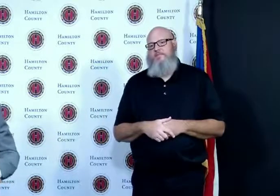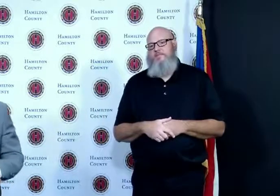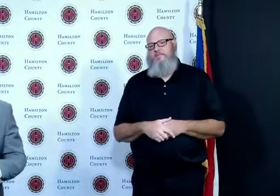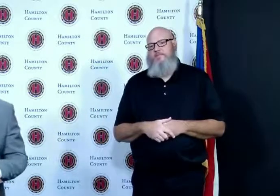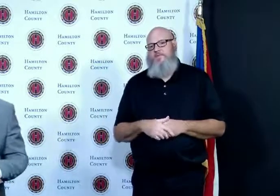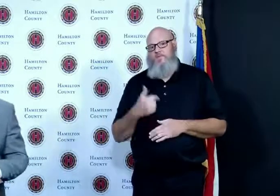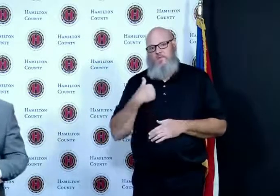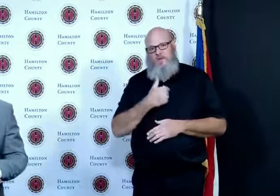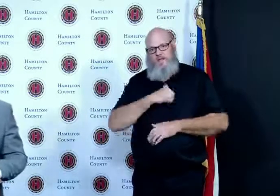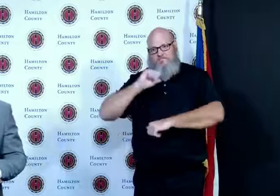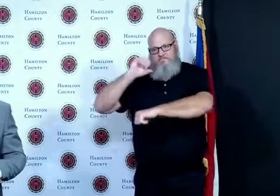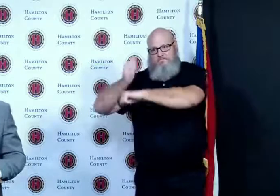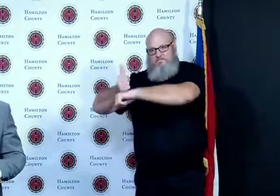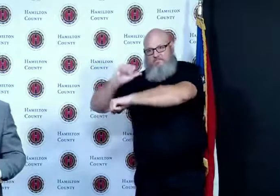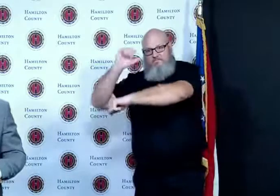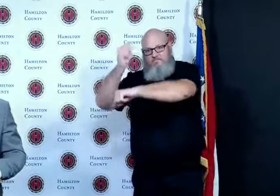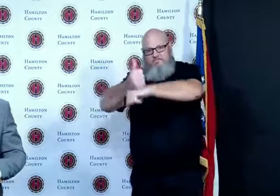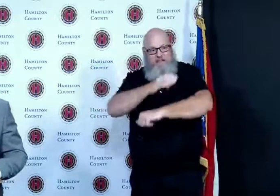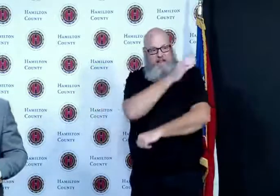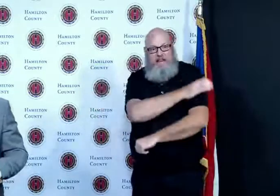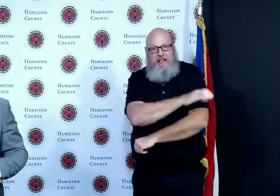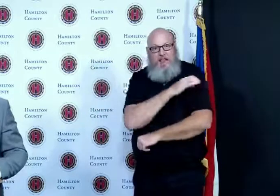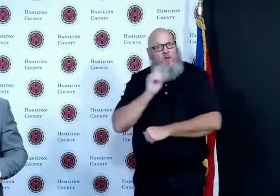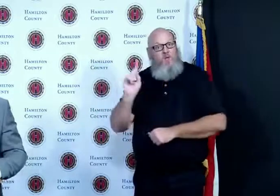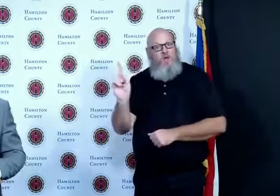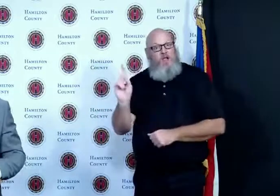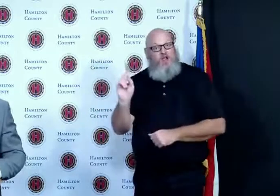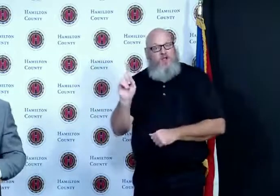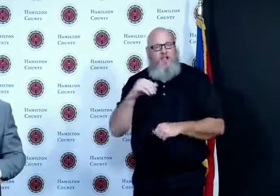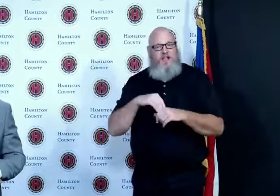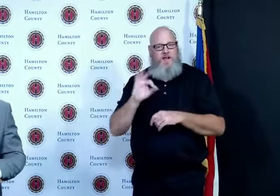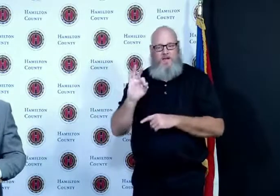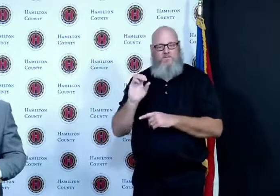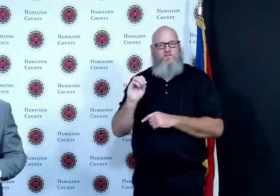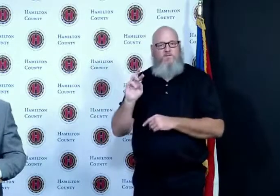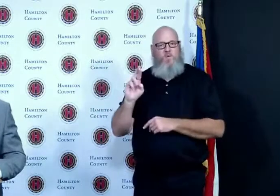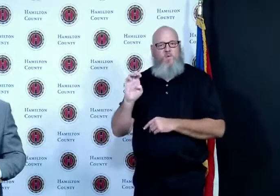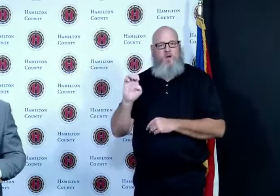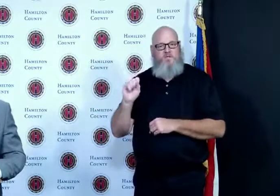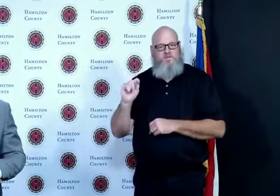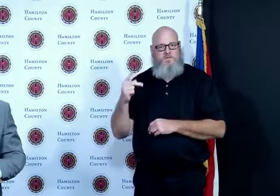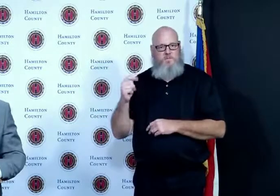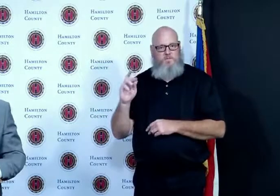that are 75 and above if you are 80 and have not gotten vaccinated we're asking you not to worry